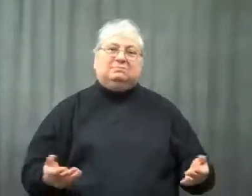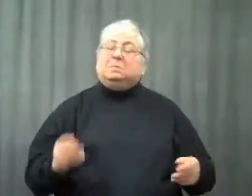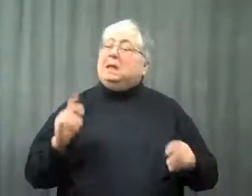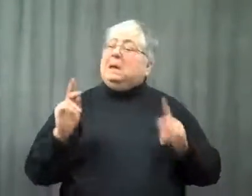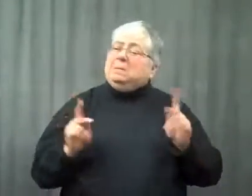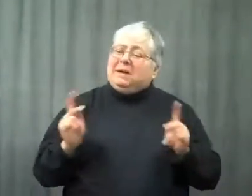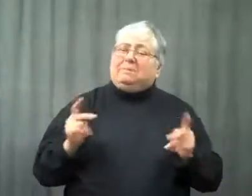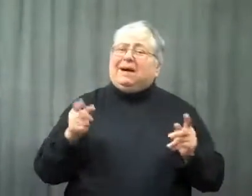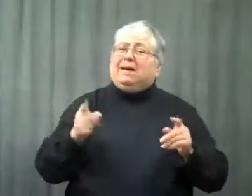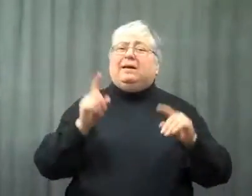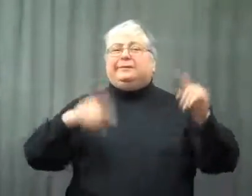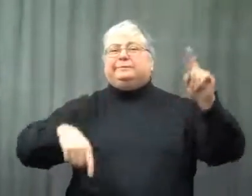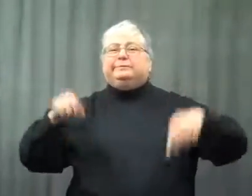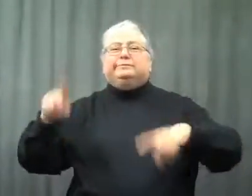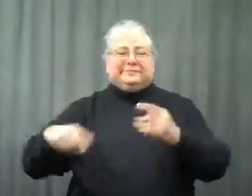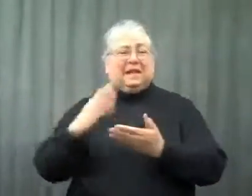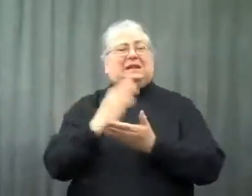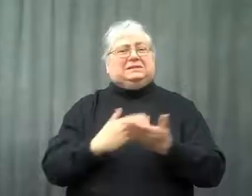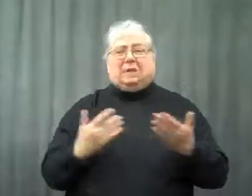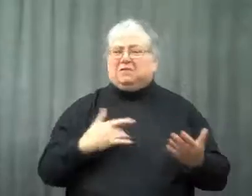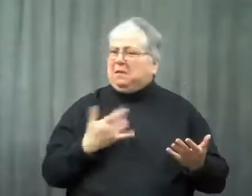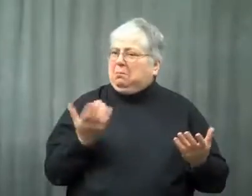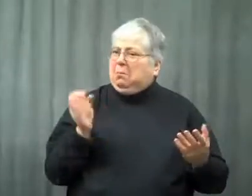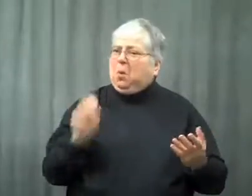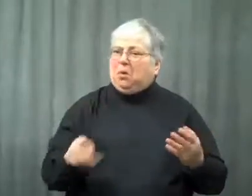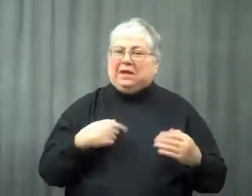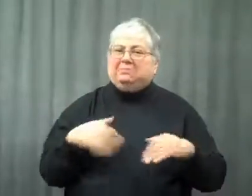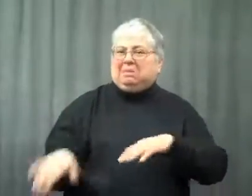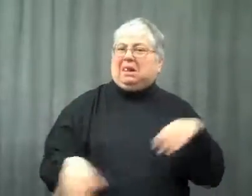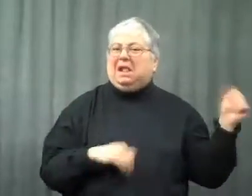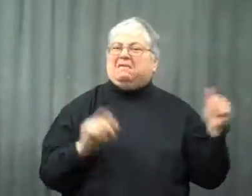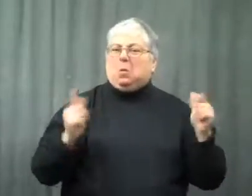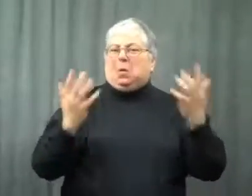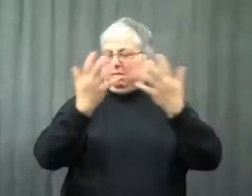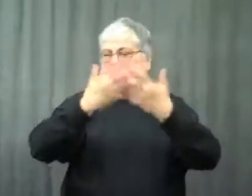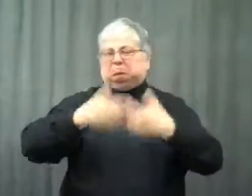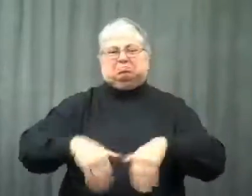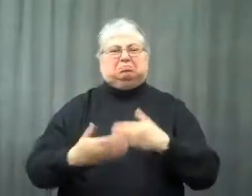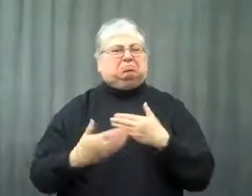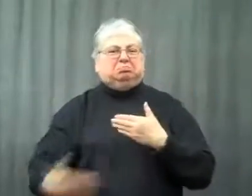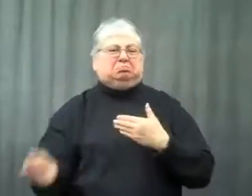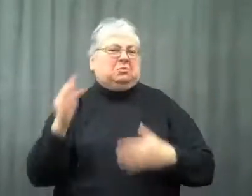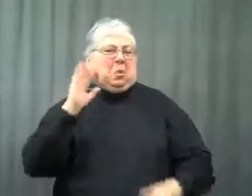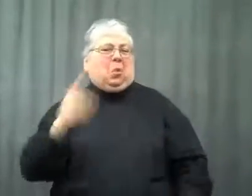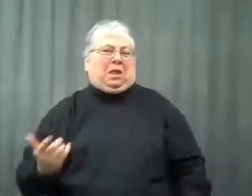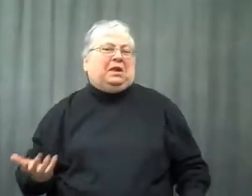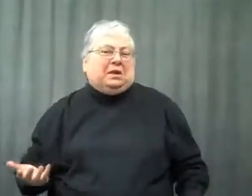Some people felt it was ok to leave, things would work out. Others differed.